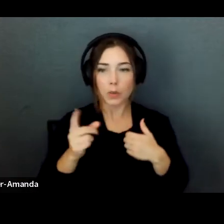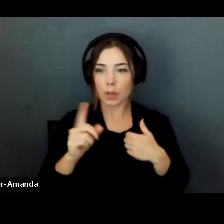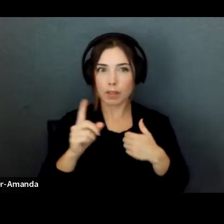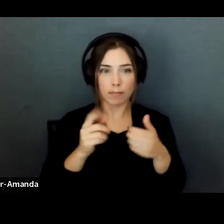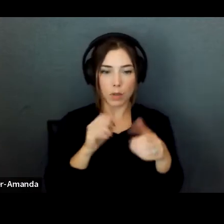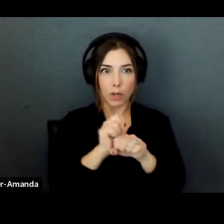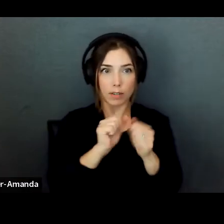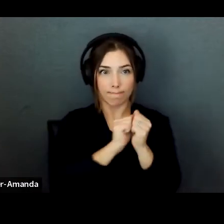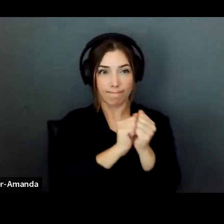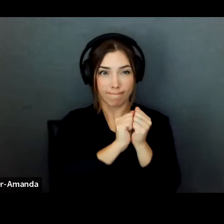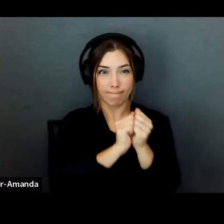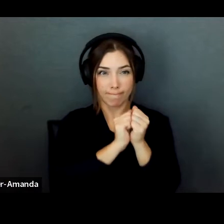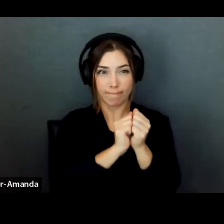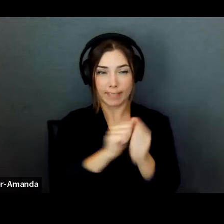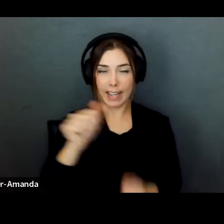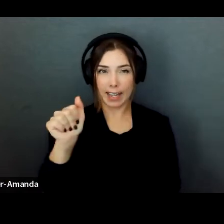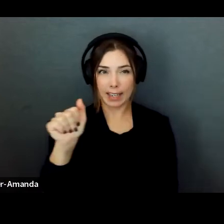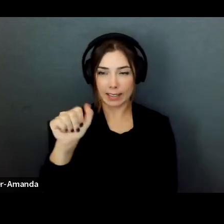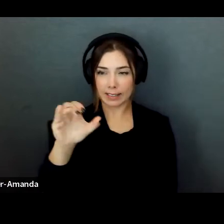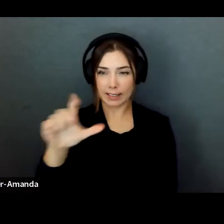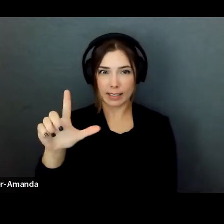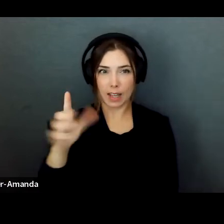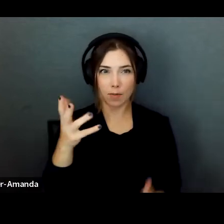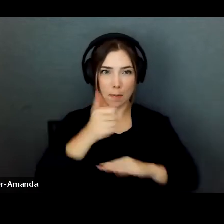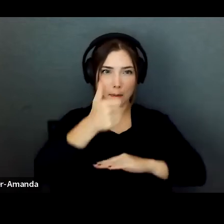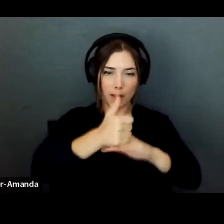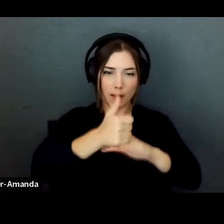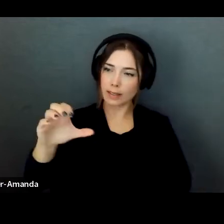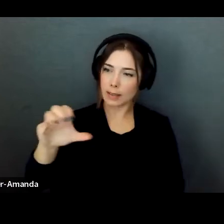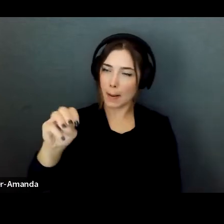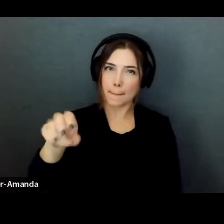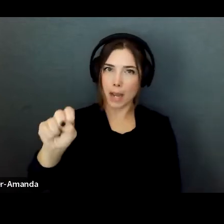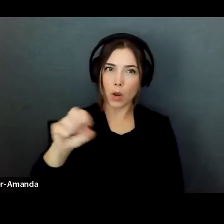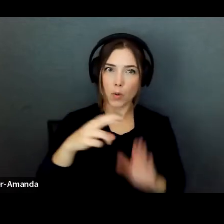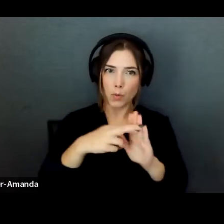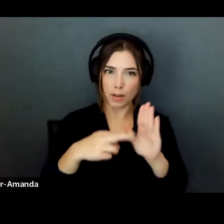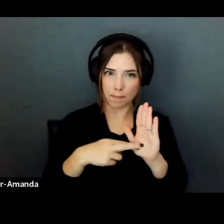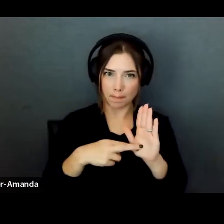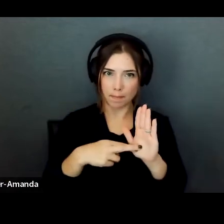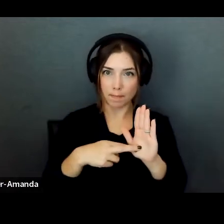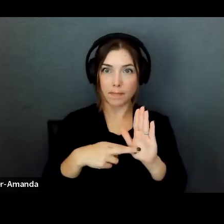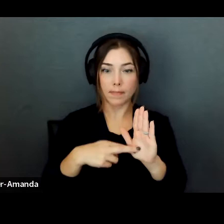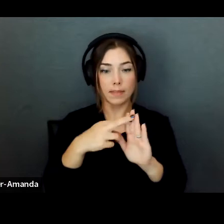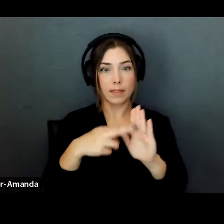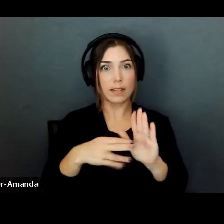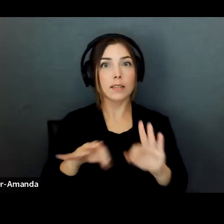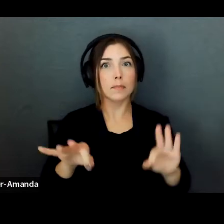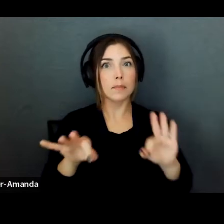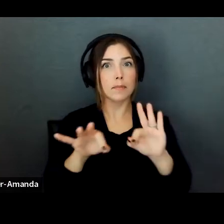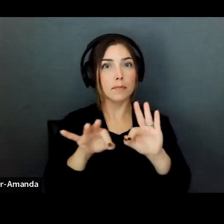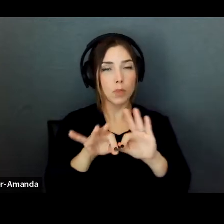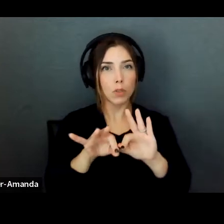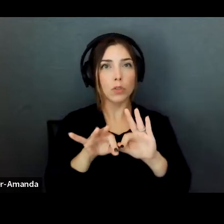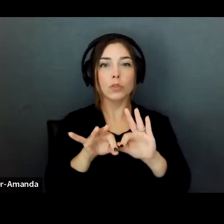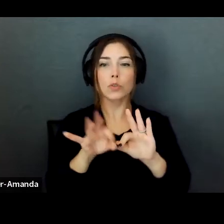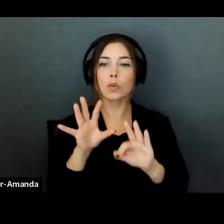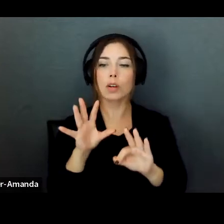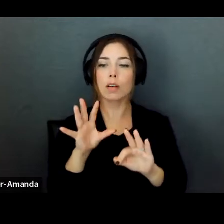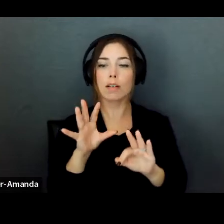The rule is key to engaging community members in the development provision and the oversight